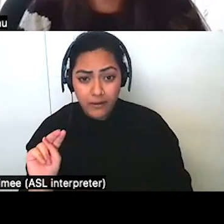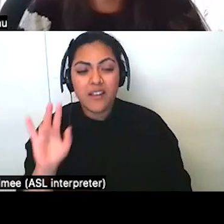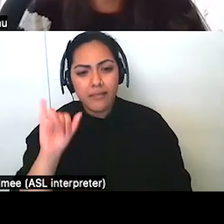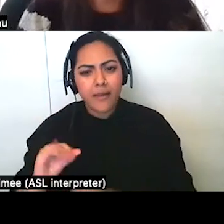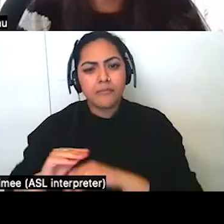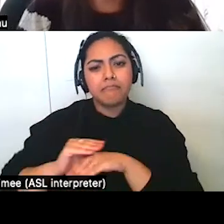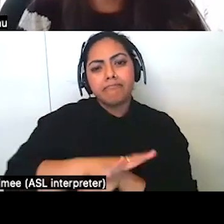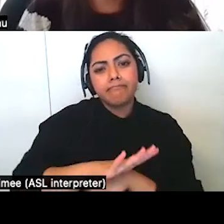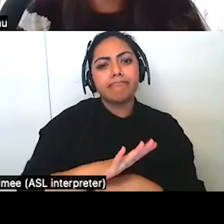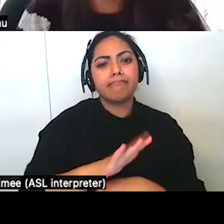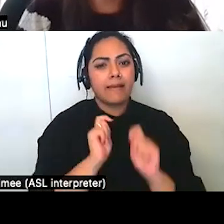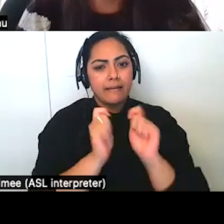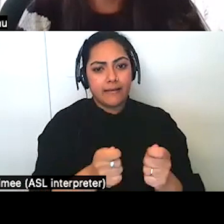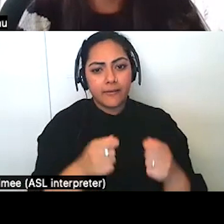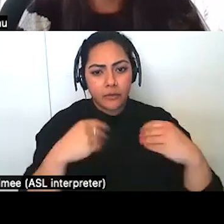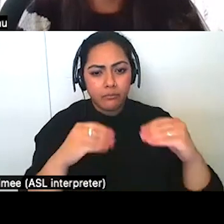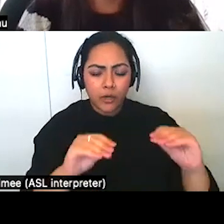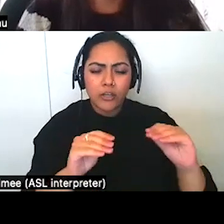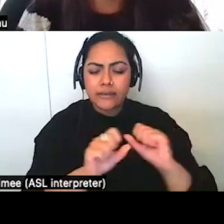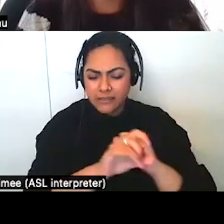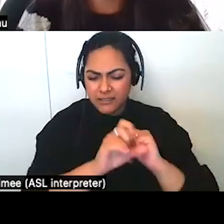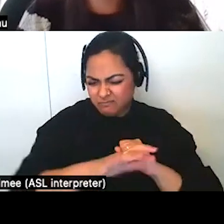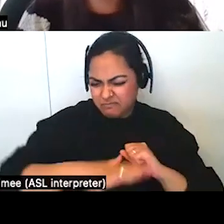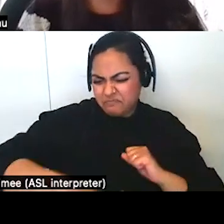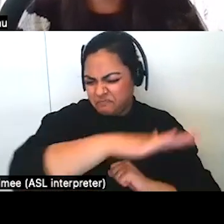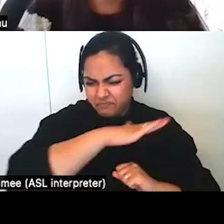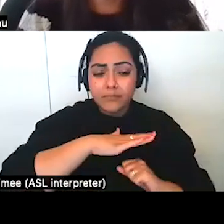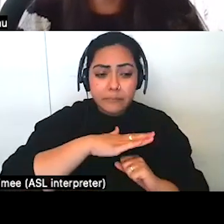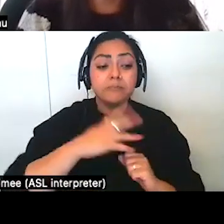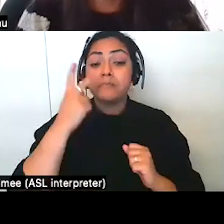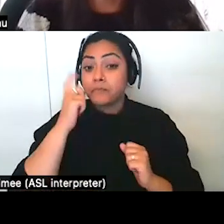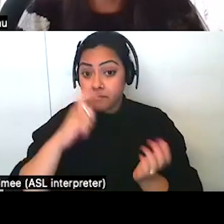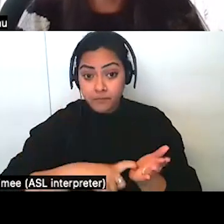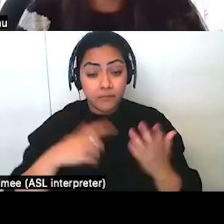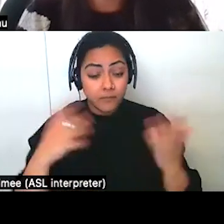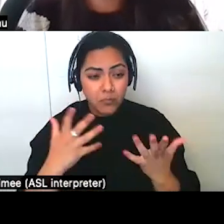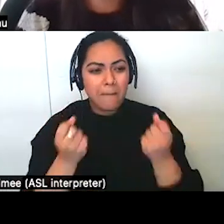seeing a lot of fun and elevated recipe books for non-alcoholic beverages. I'm specifically